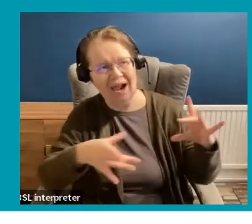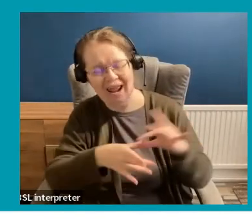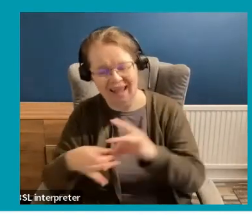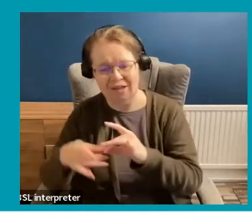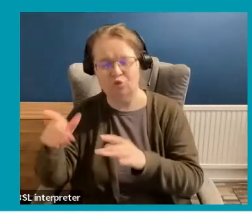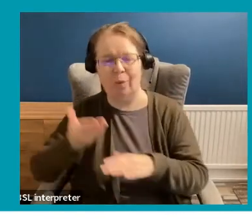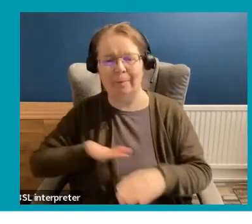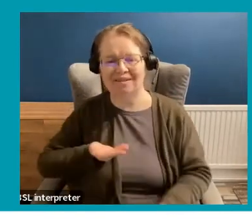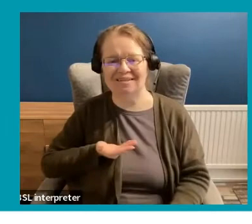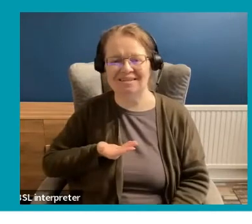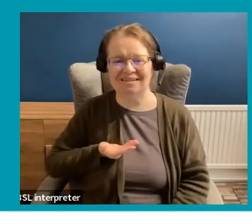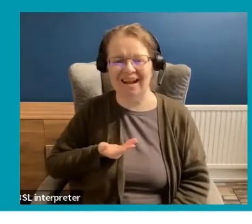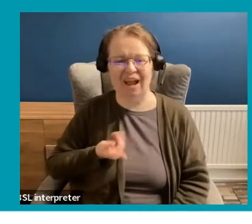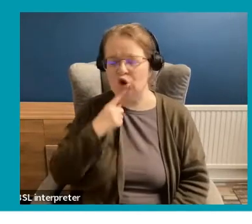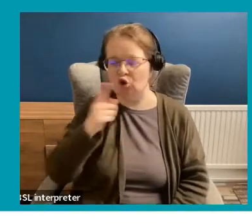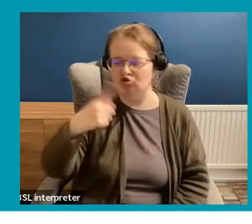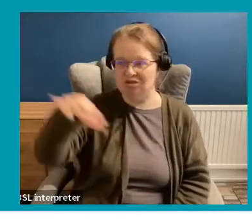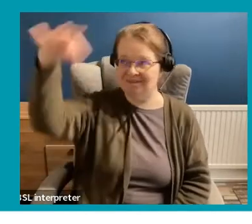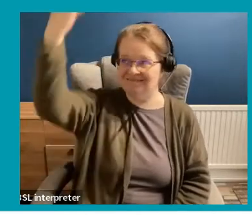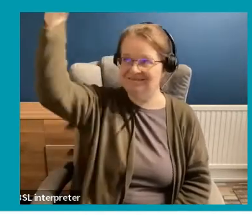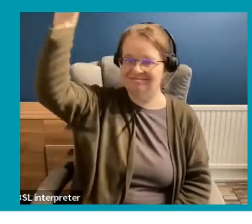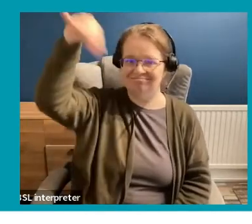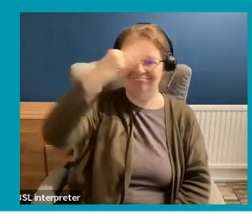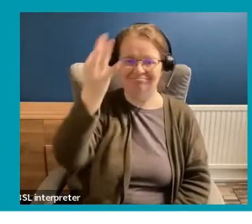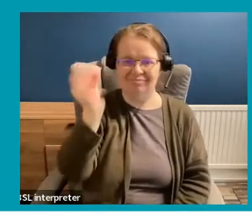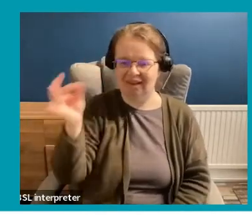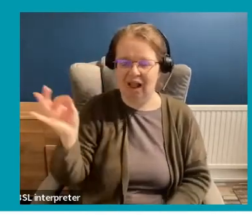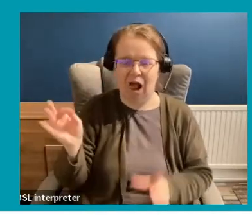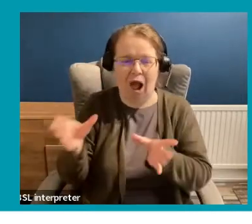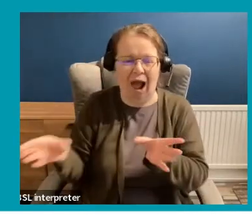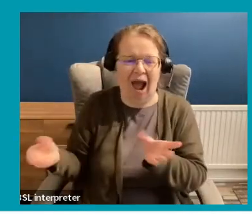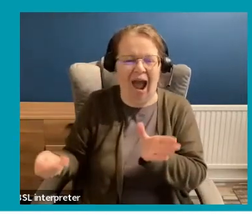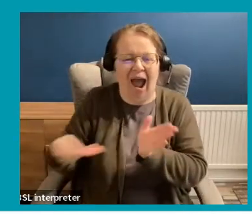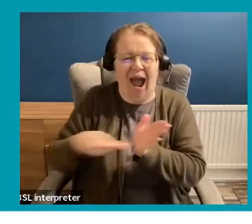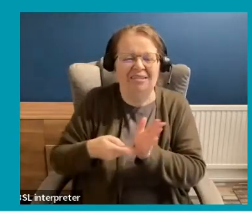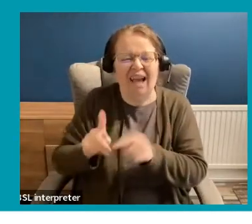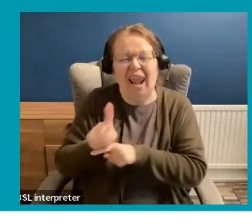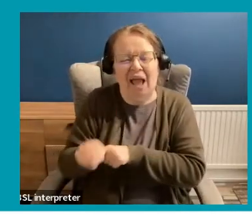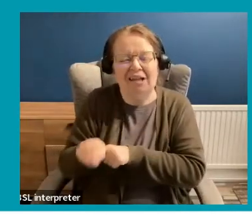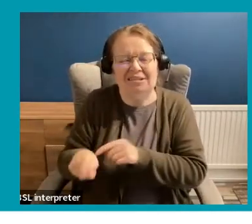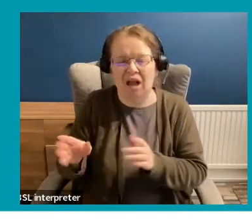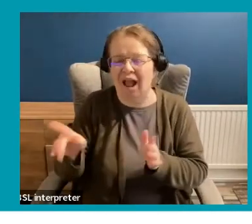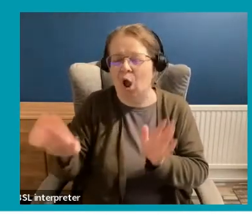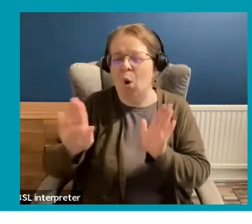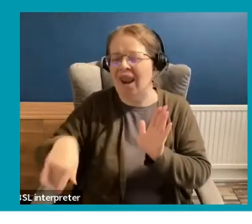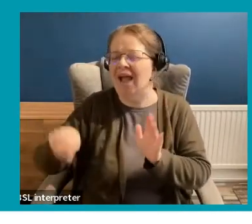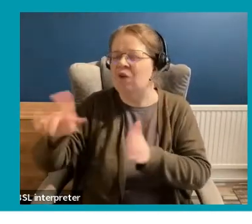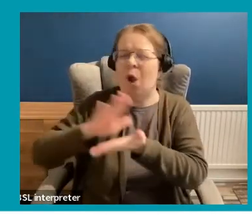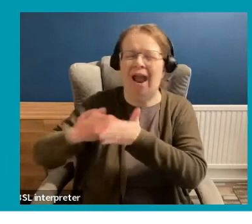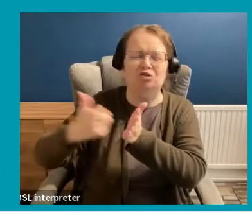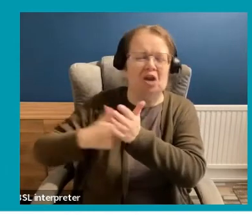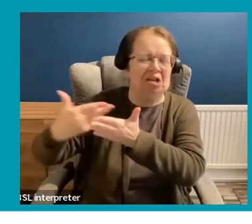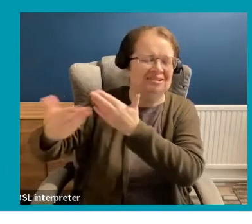It's not just this thing that's done on the side of the business or something that should only be left to the HR department to get on with.